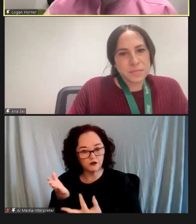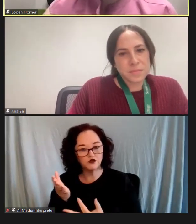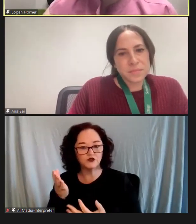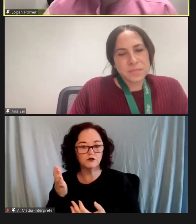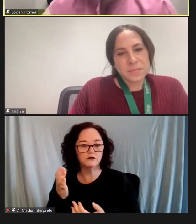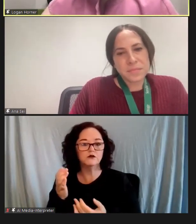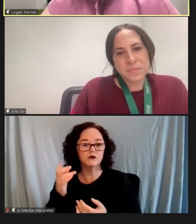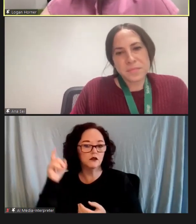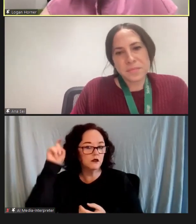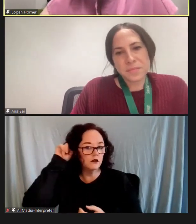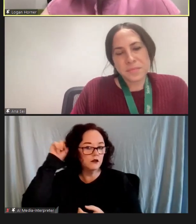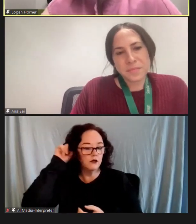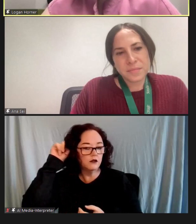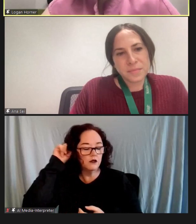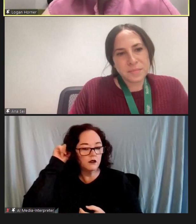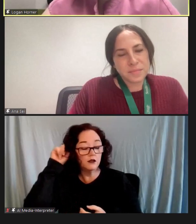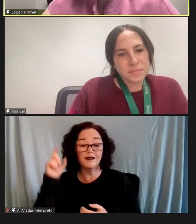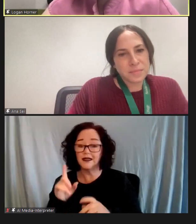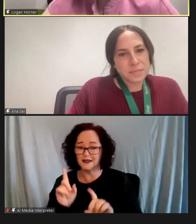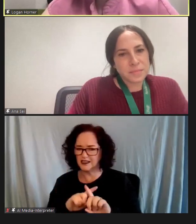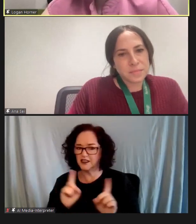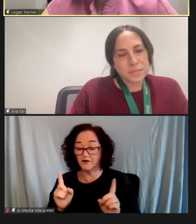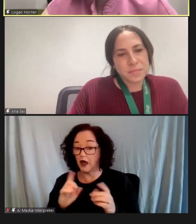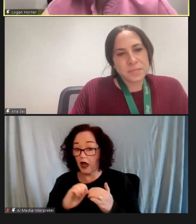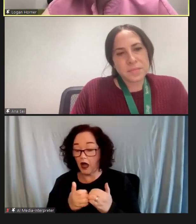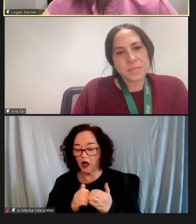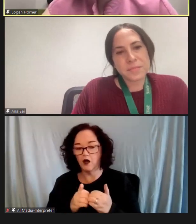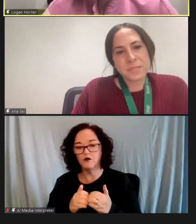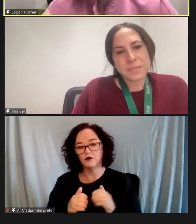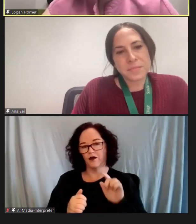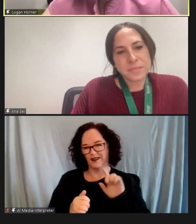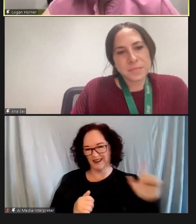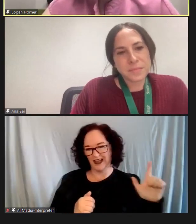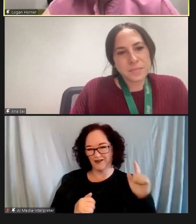when we look at the left ear we're